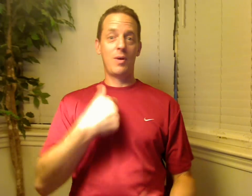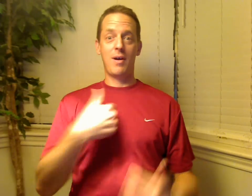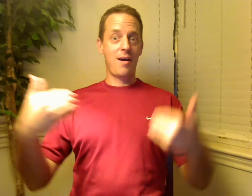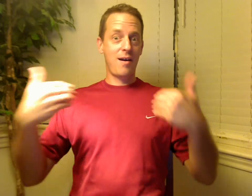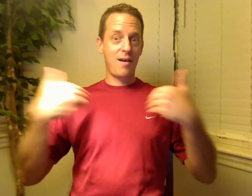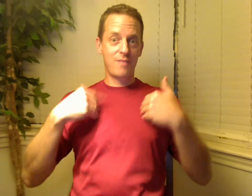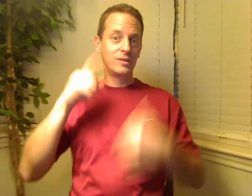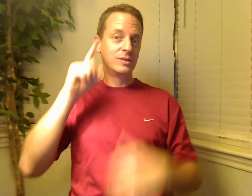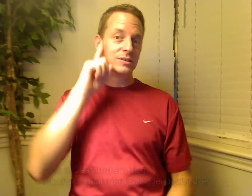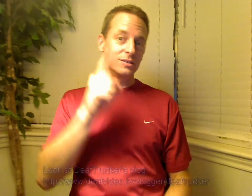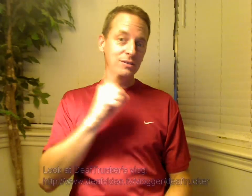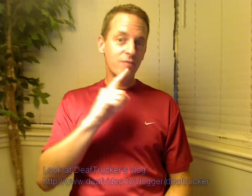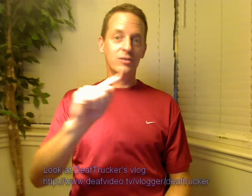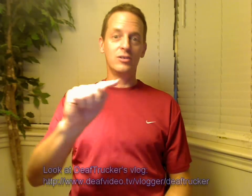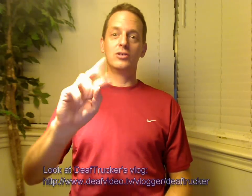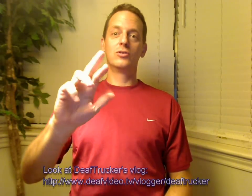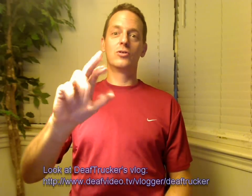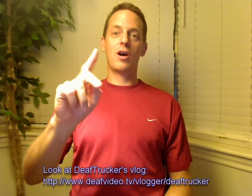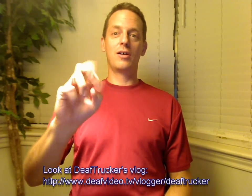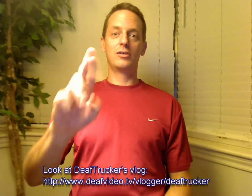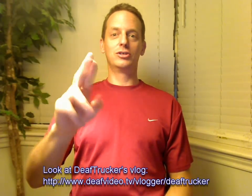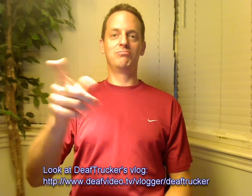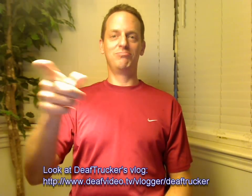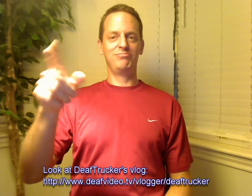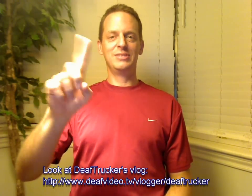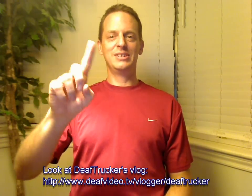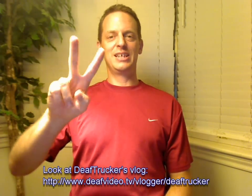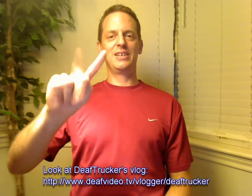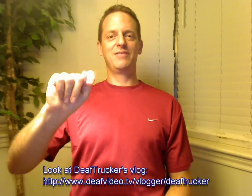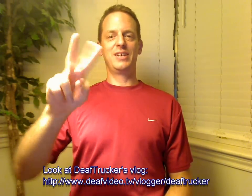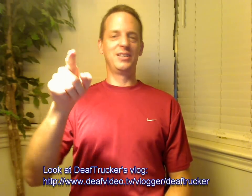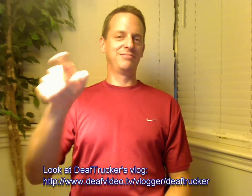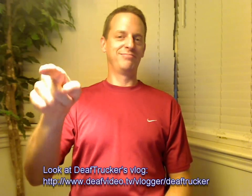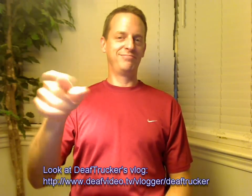In fact is that we have a Deaf trucker at DeafVideo.TV.